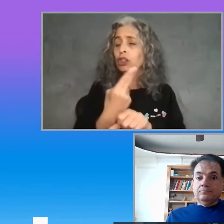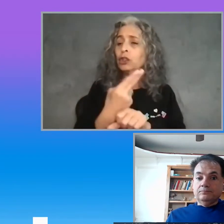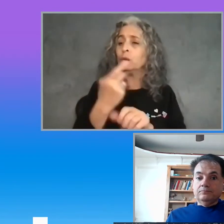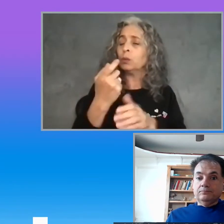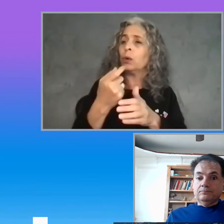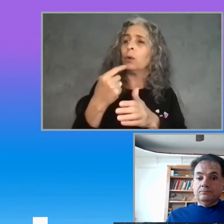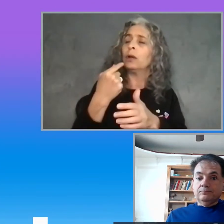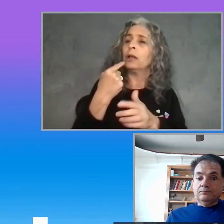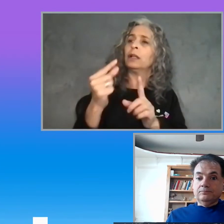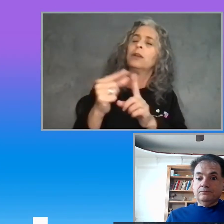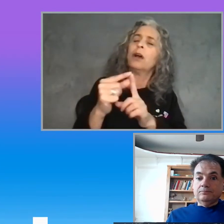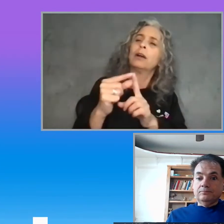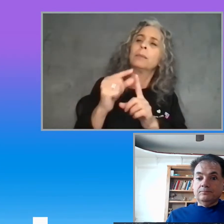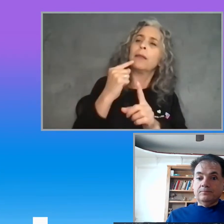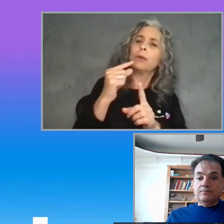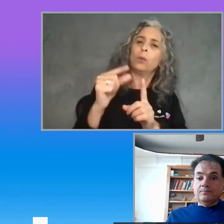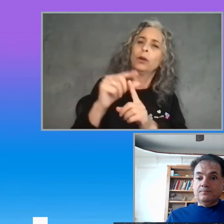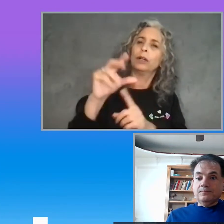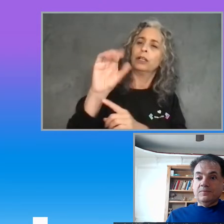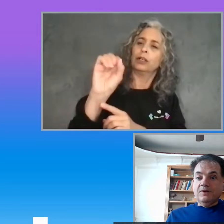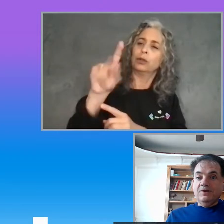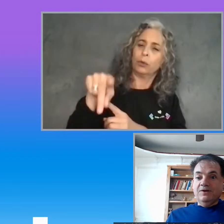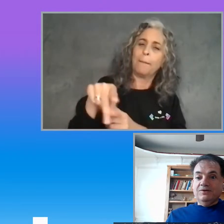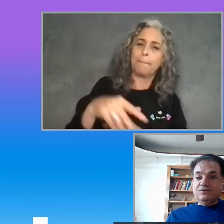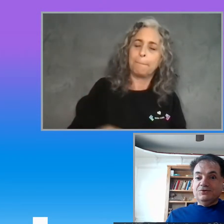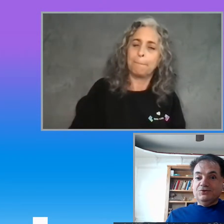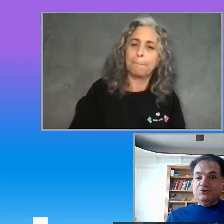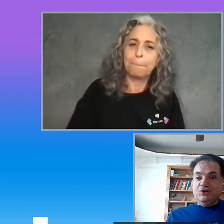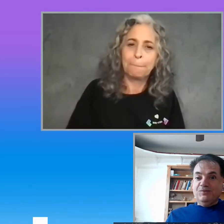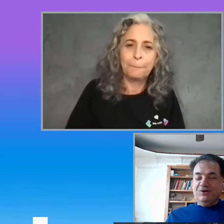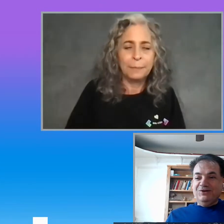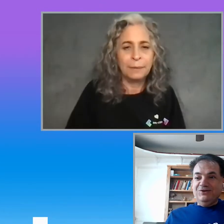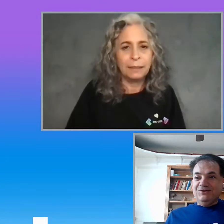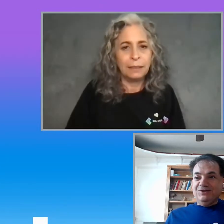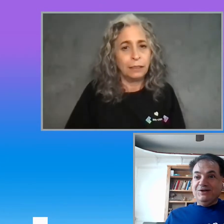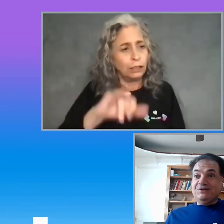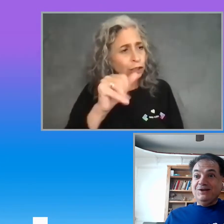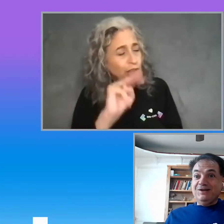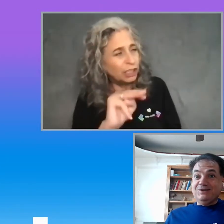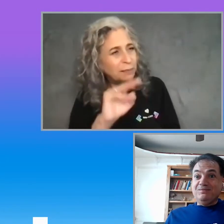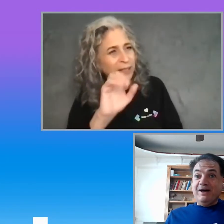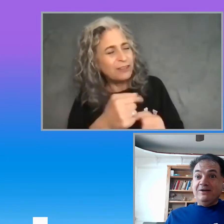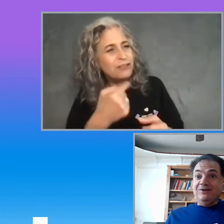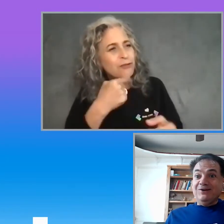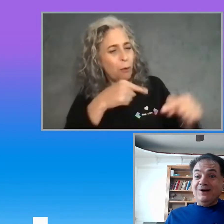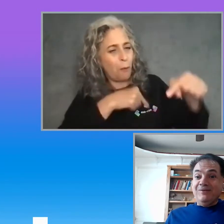the use of that word.